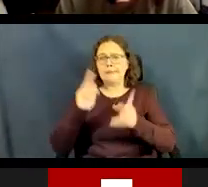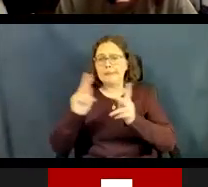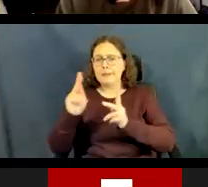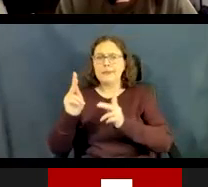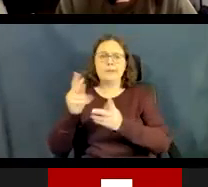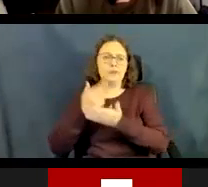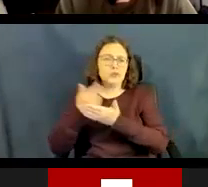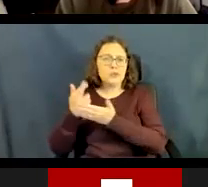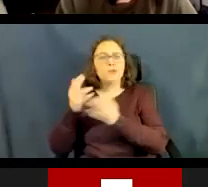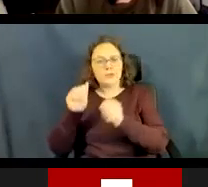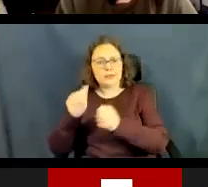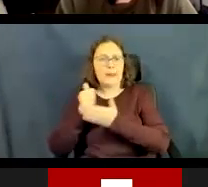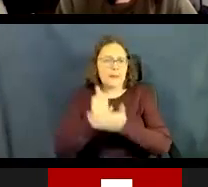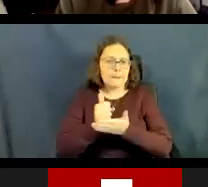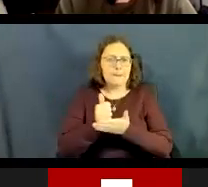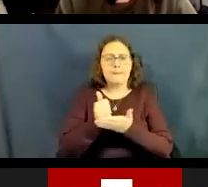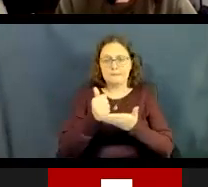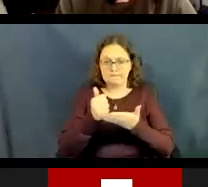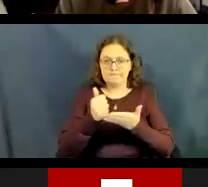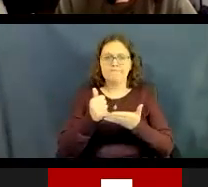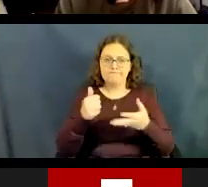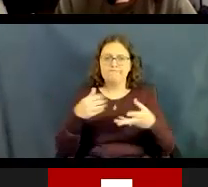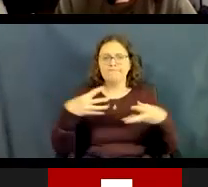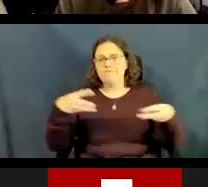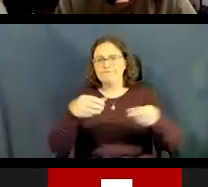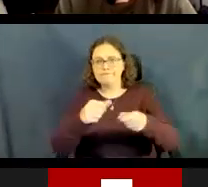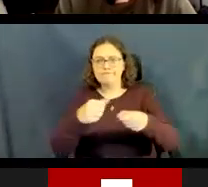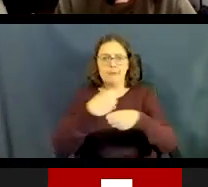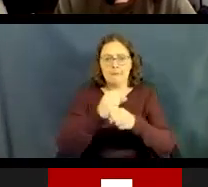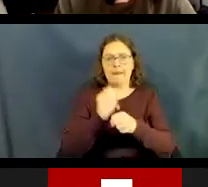things to produce some of these artifacts we talked about yesterday.